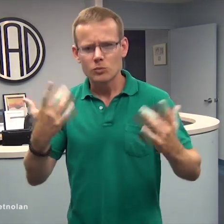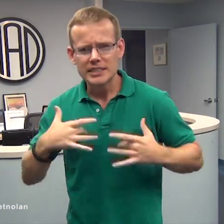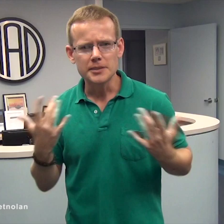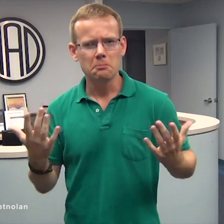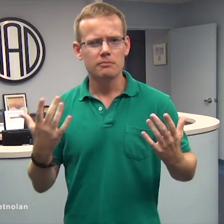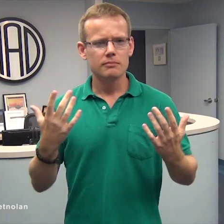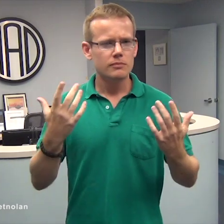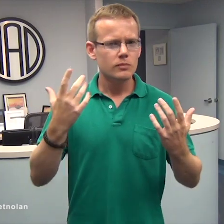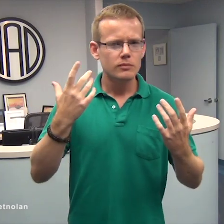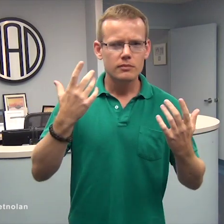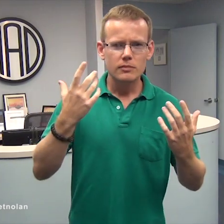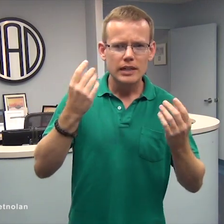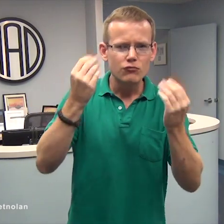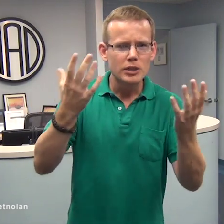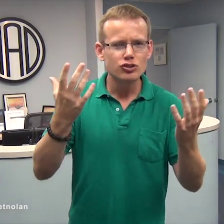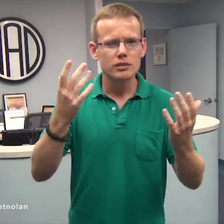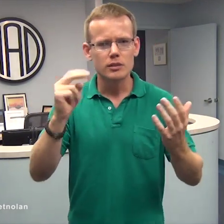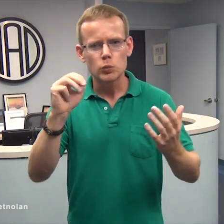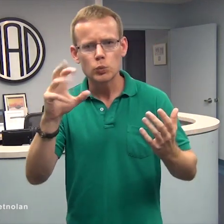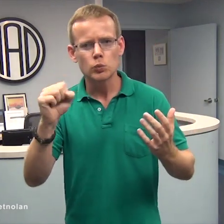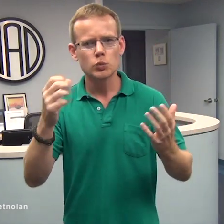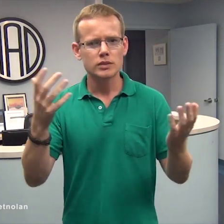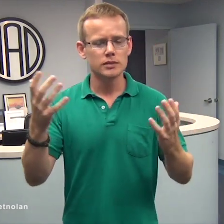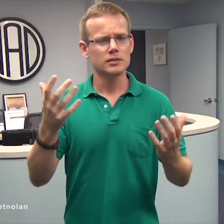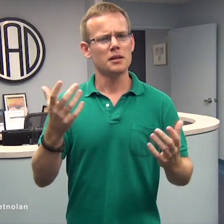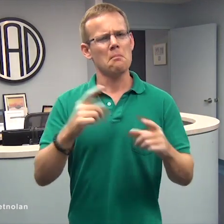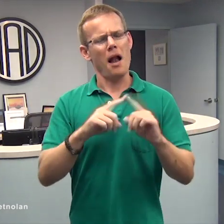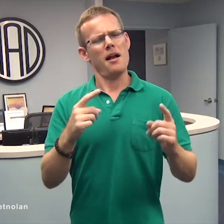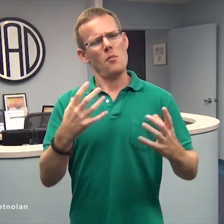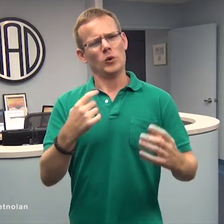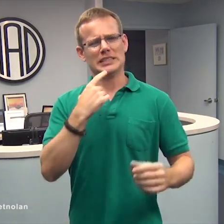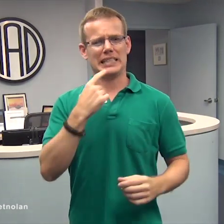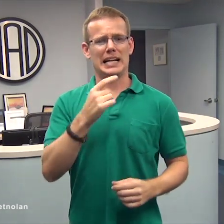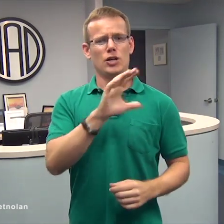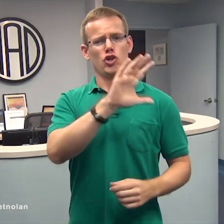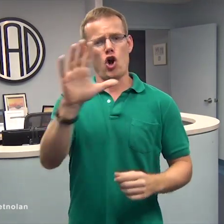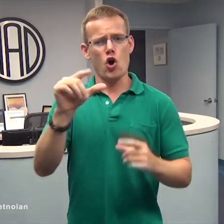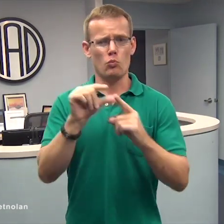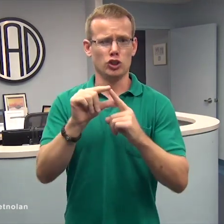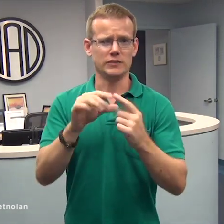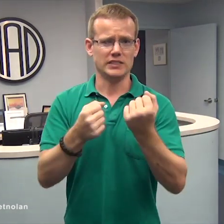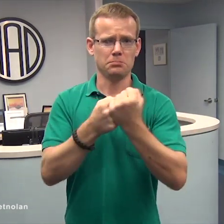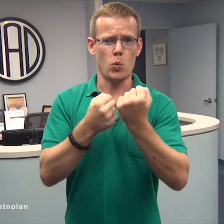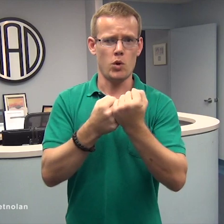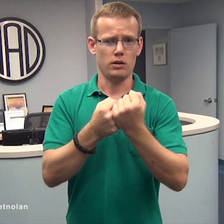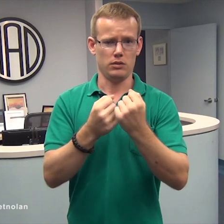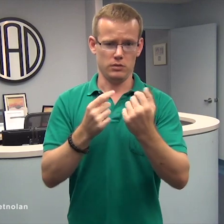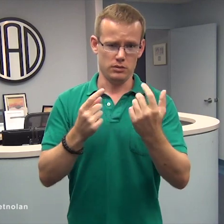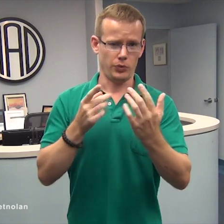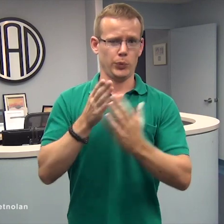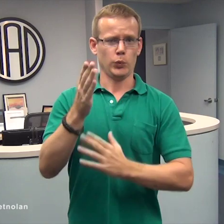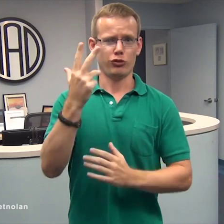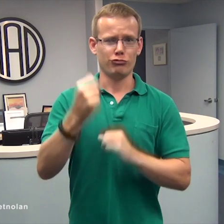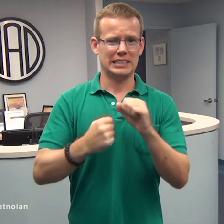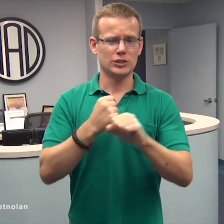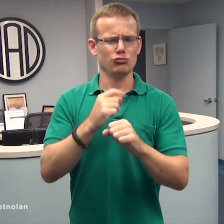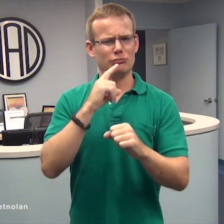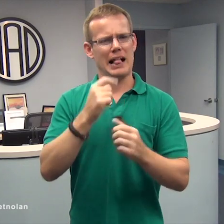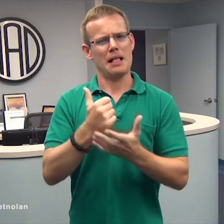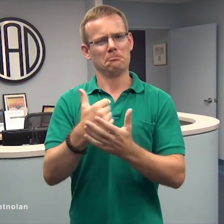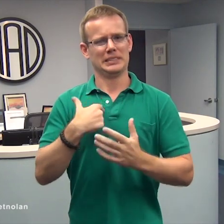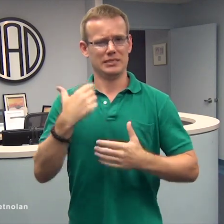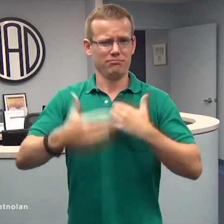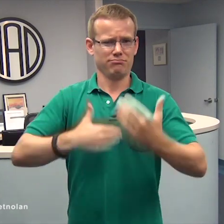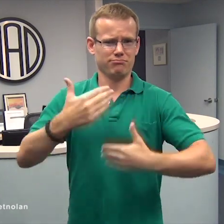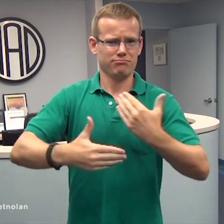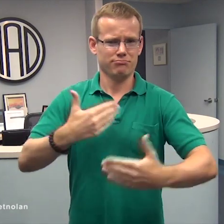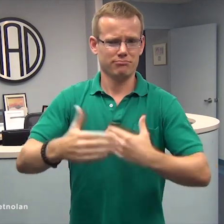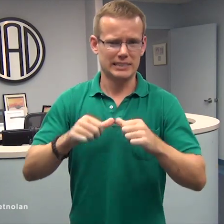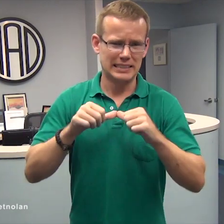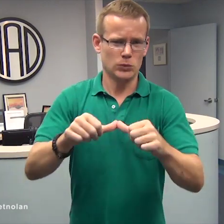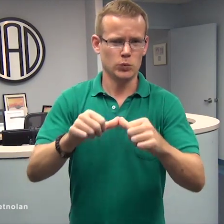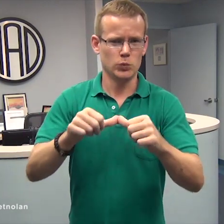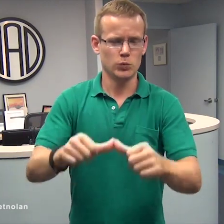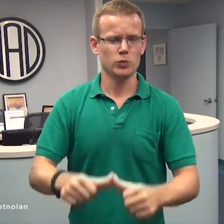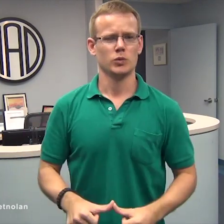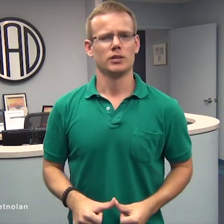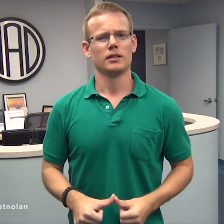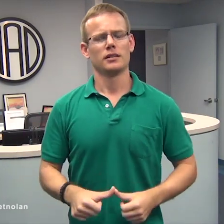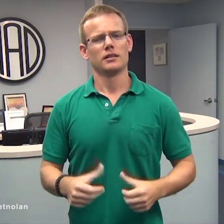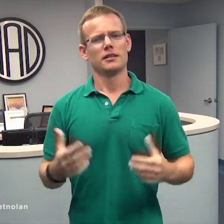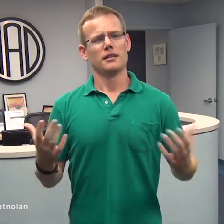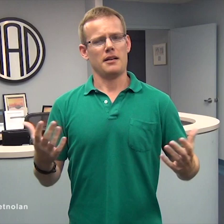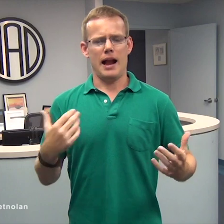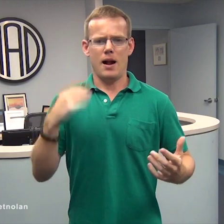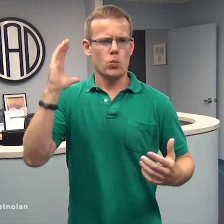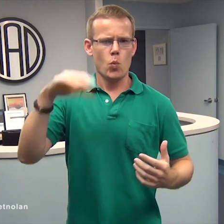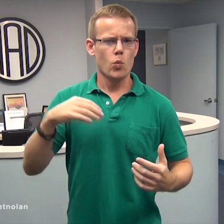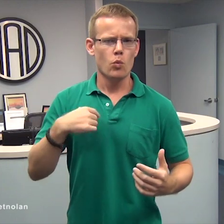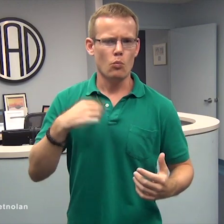but you persisted and continued to give me support – all those three years.